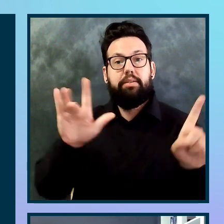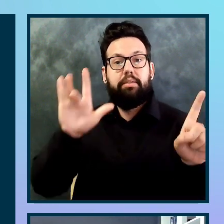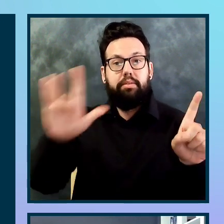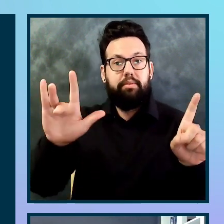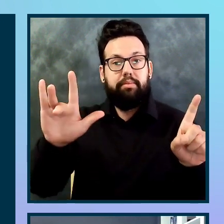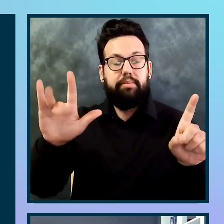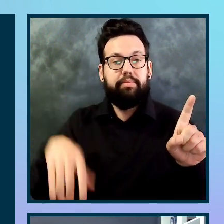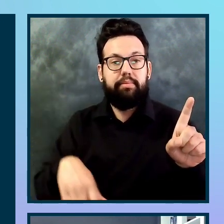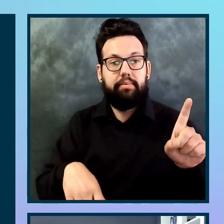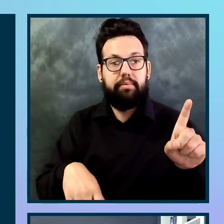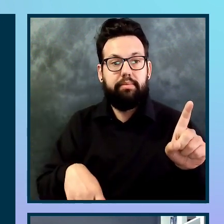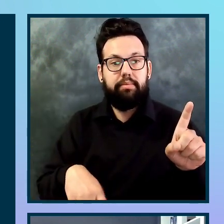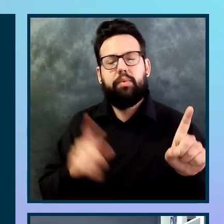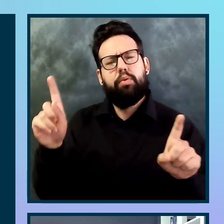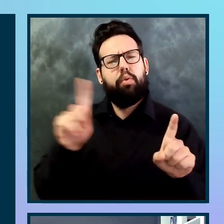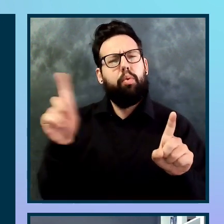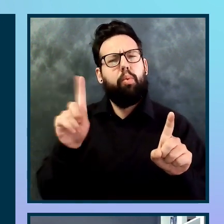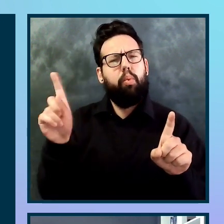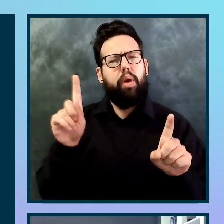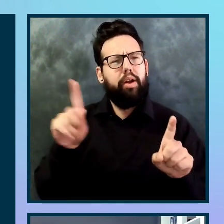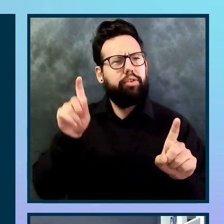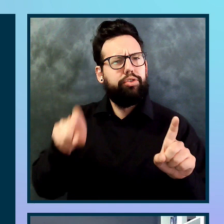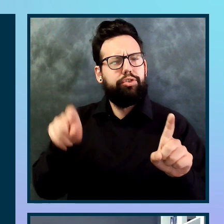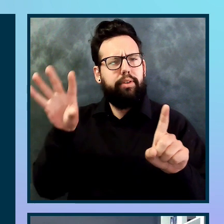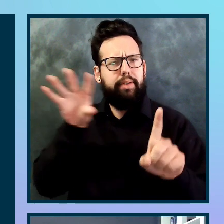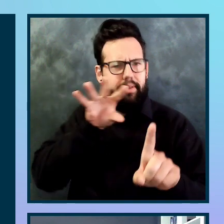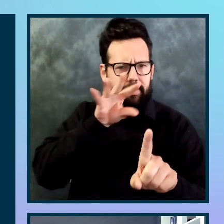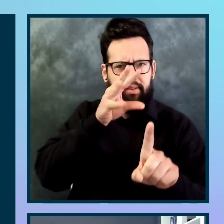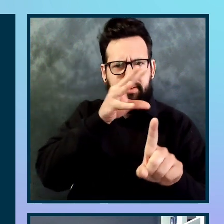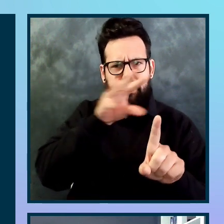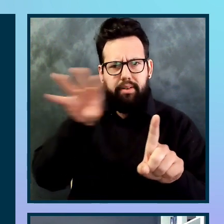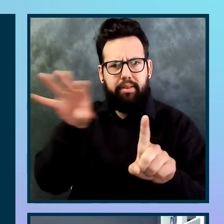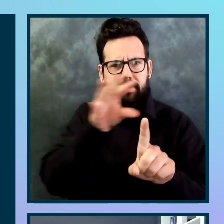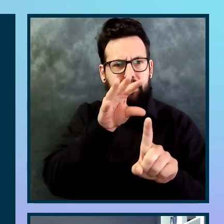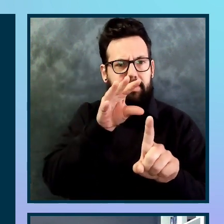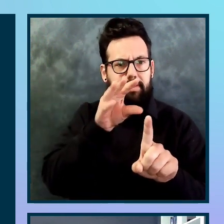Where should the focus of the keyword or the element go after I have clicked in there?